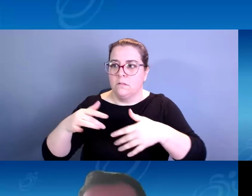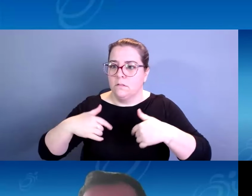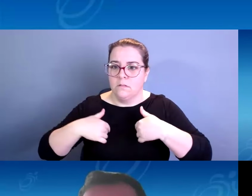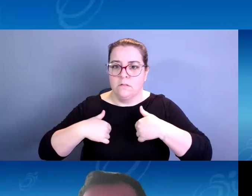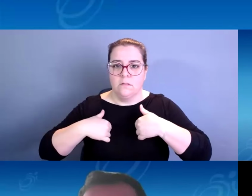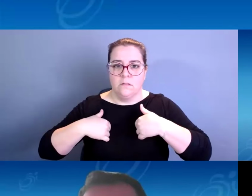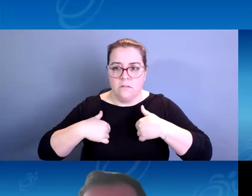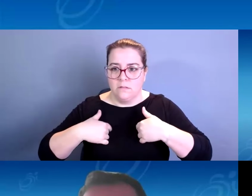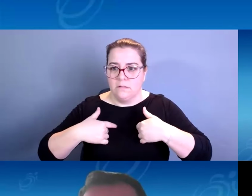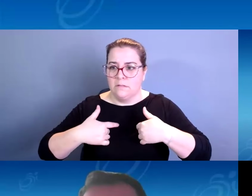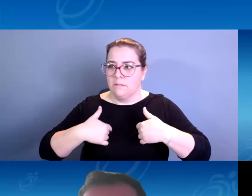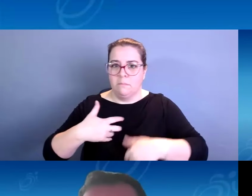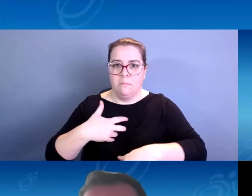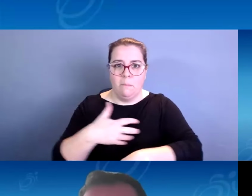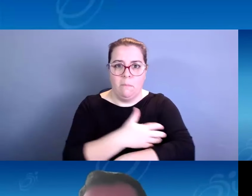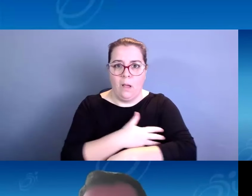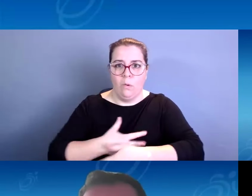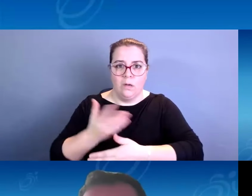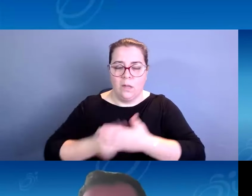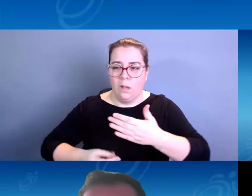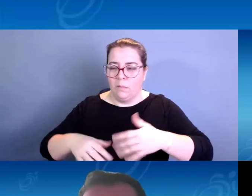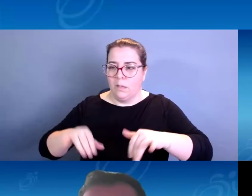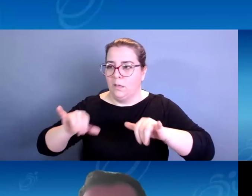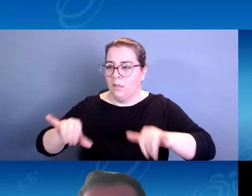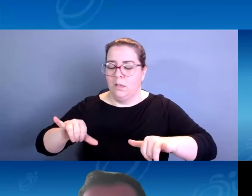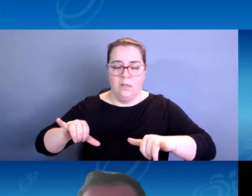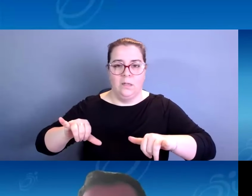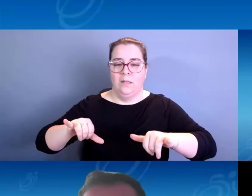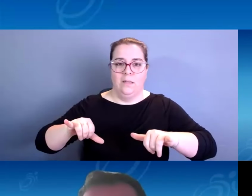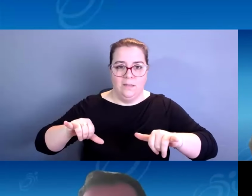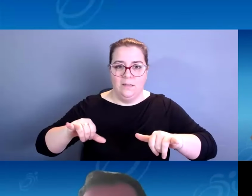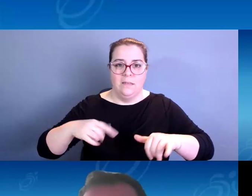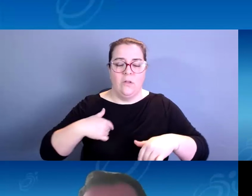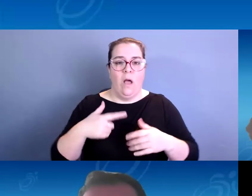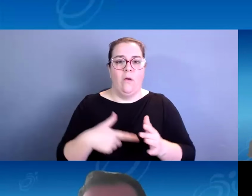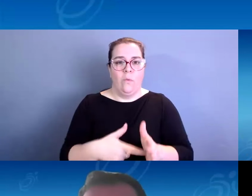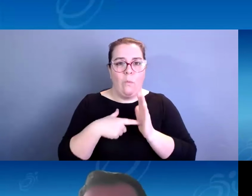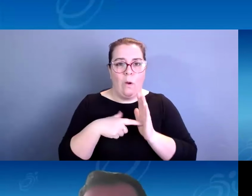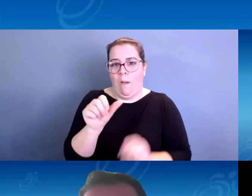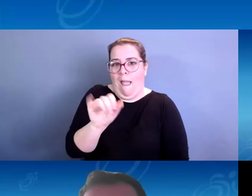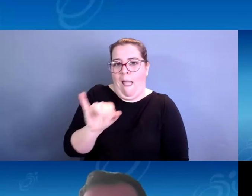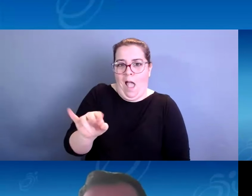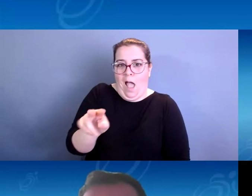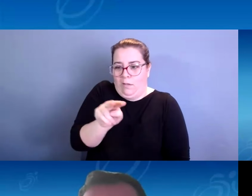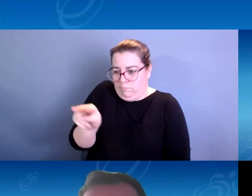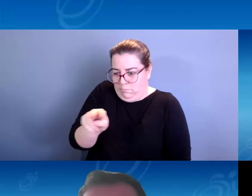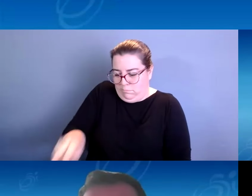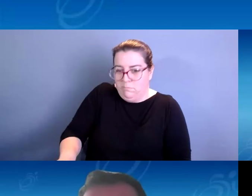captioning was and an AI summary of meetings and stuff like that. There are tools that you can best use for yourself